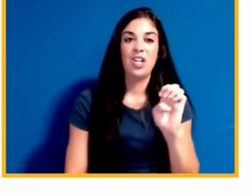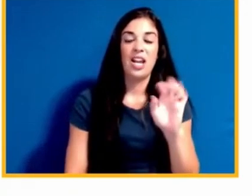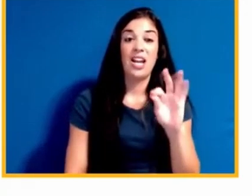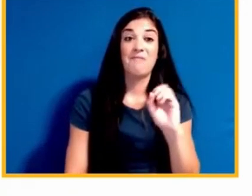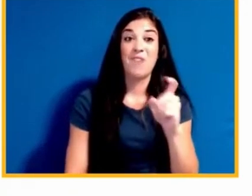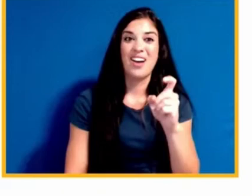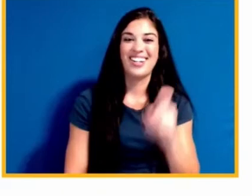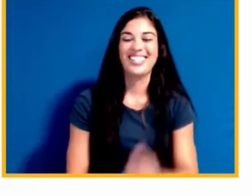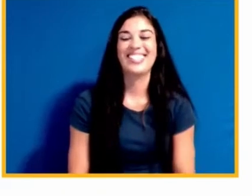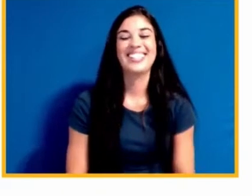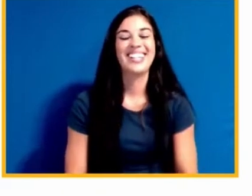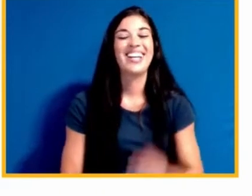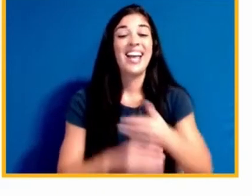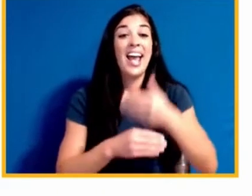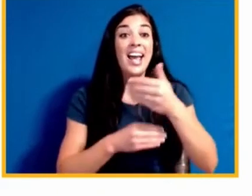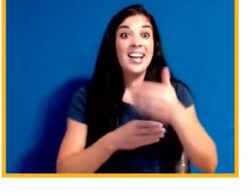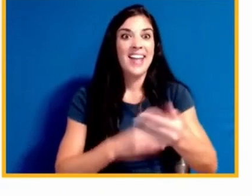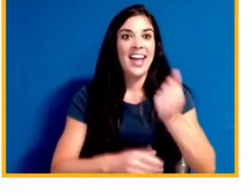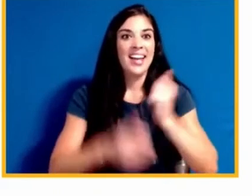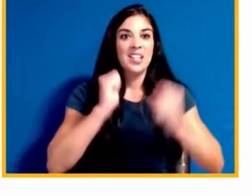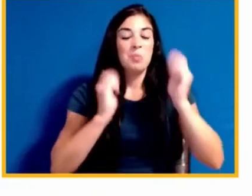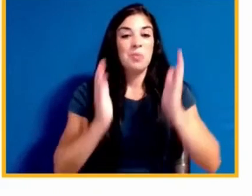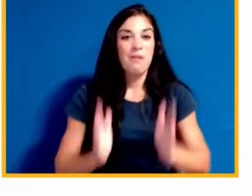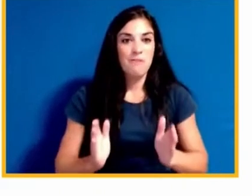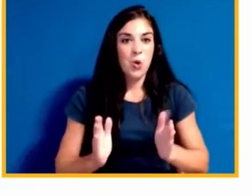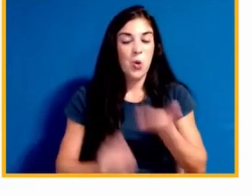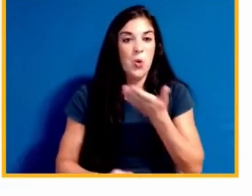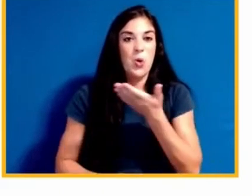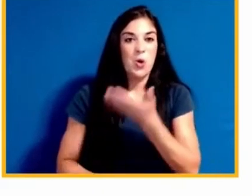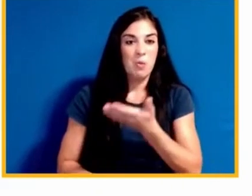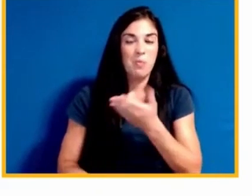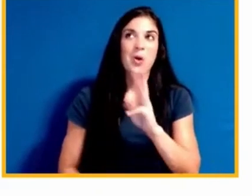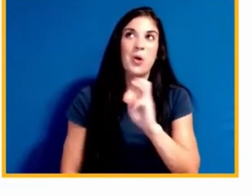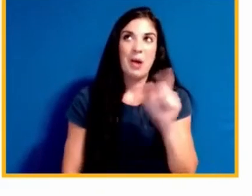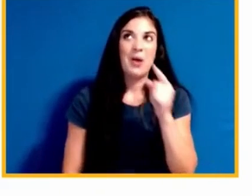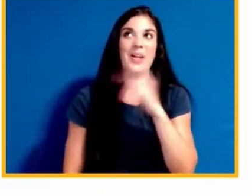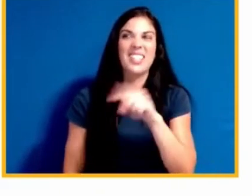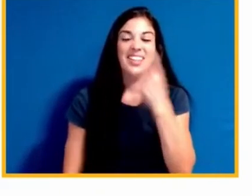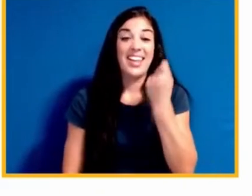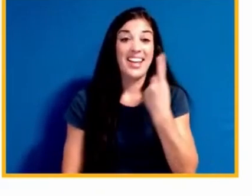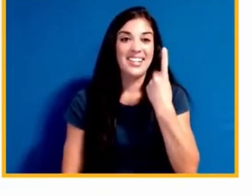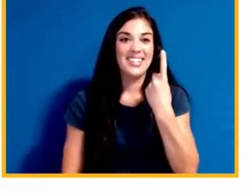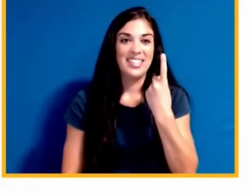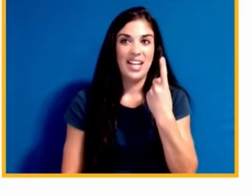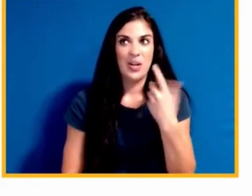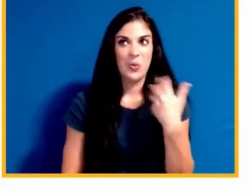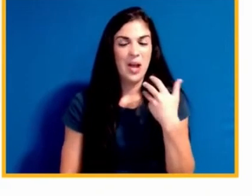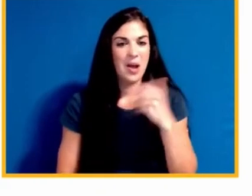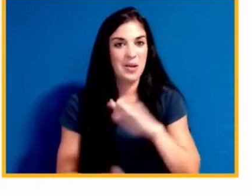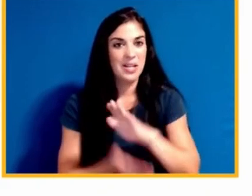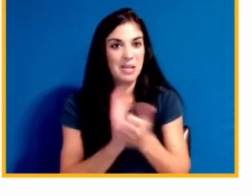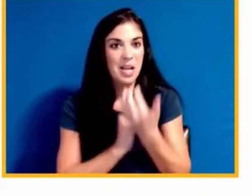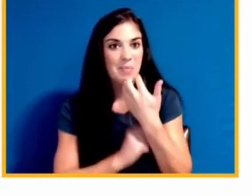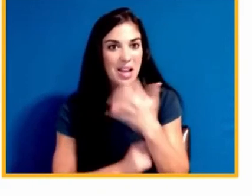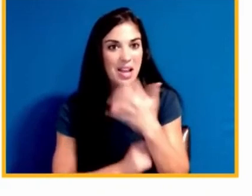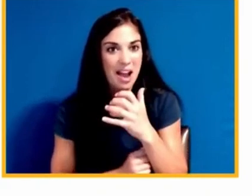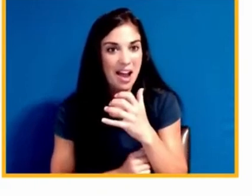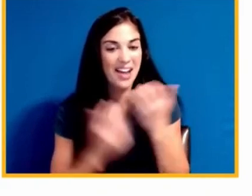All right, we're gonna move on to our next performer who, well they understand that it's been getting pretty hot so far in the competition,